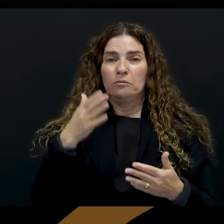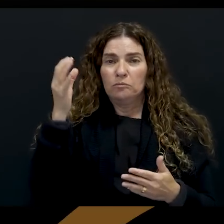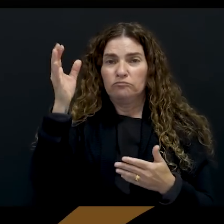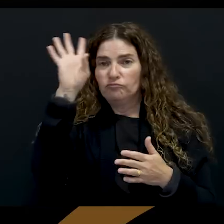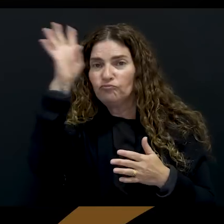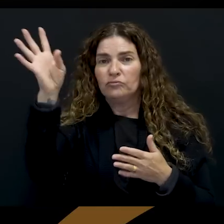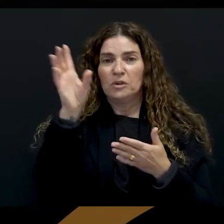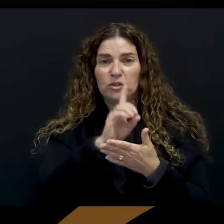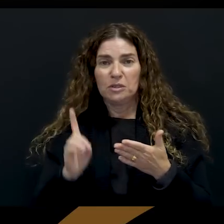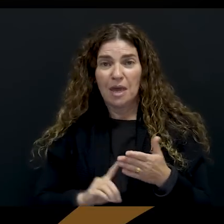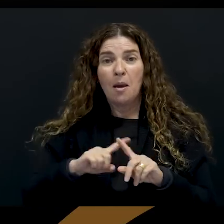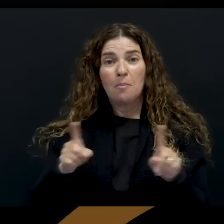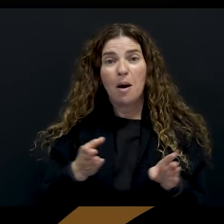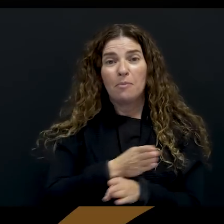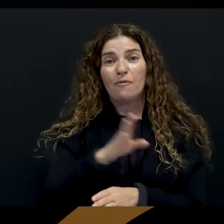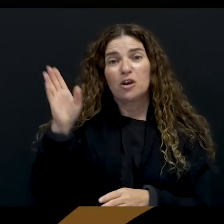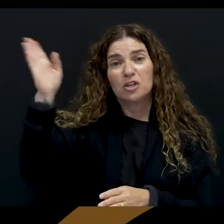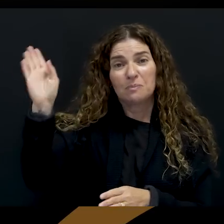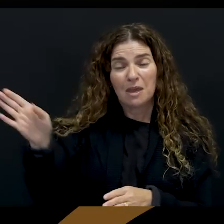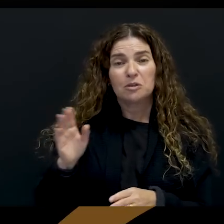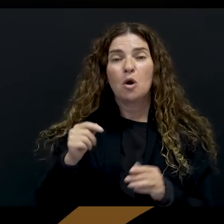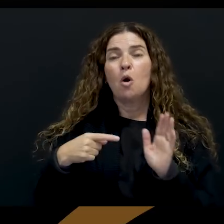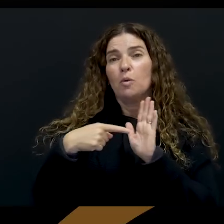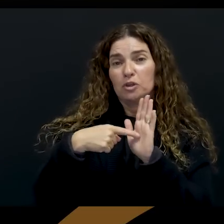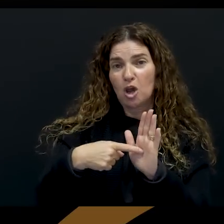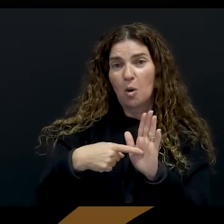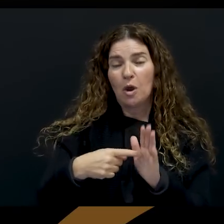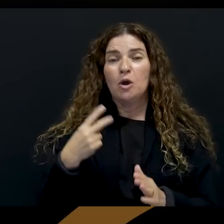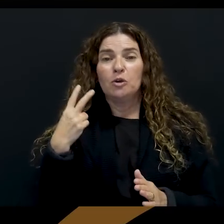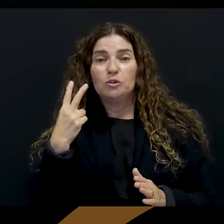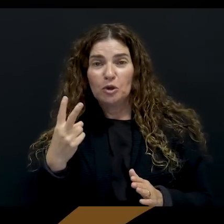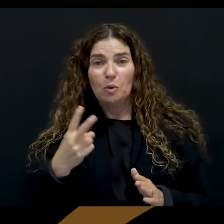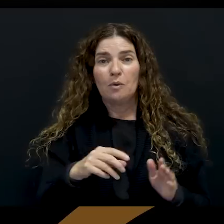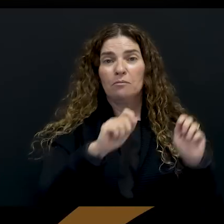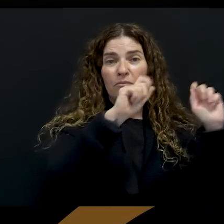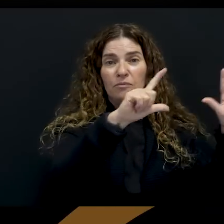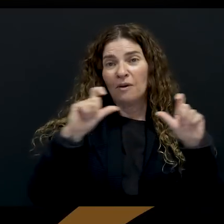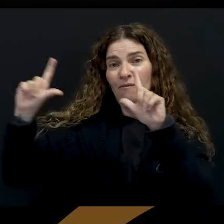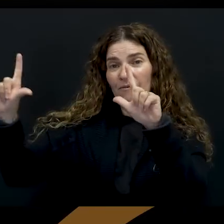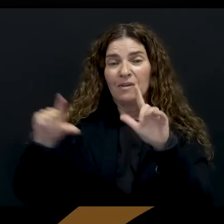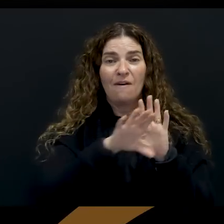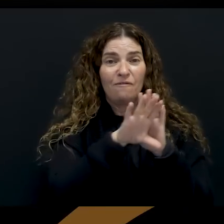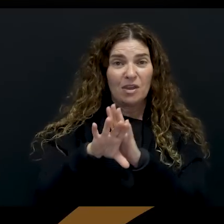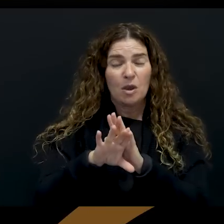Before we hear from Sam, we'll be watching two short videos. The first uses a novel approach to demonstrate the challenges